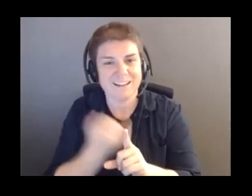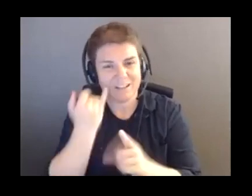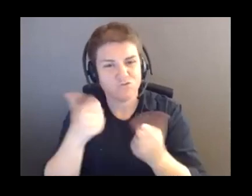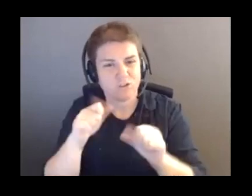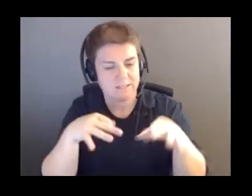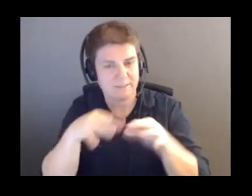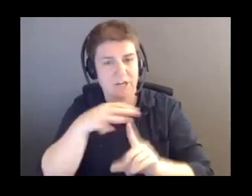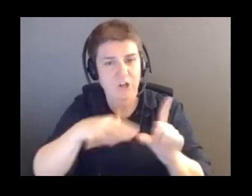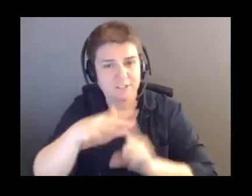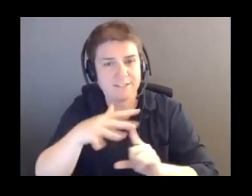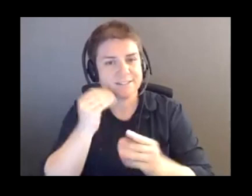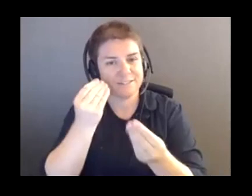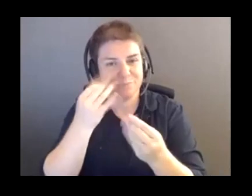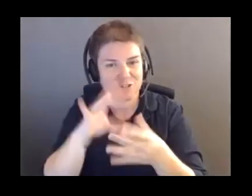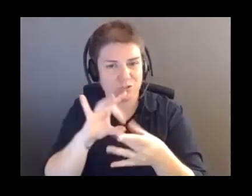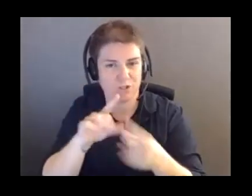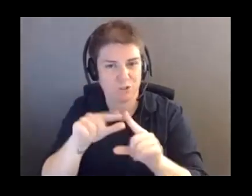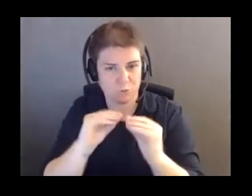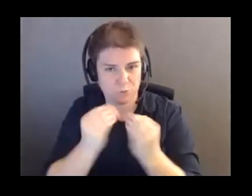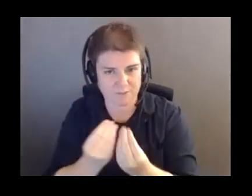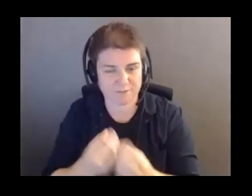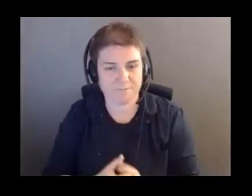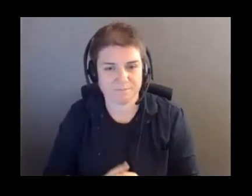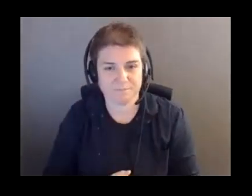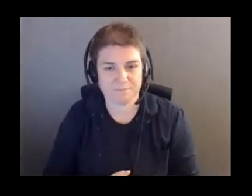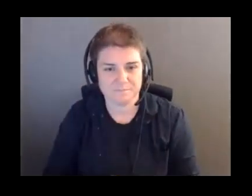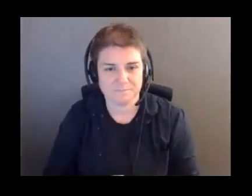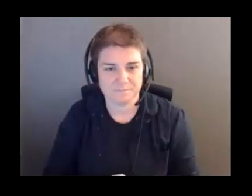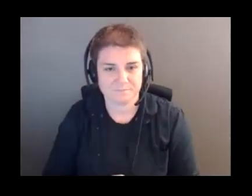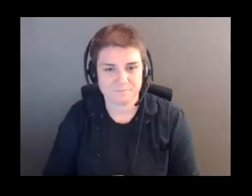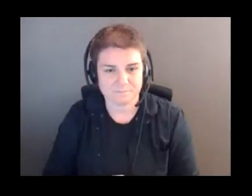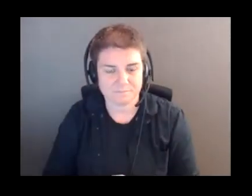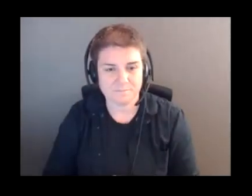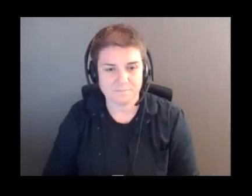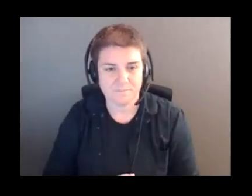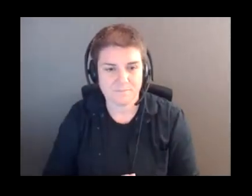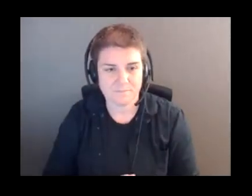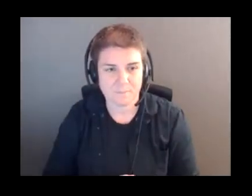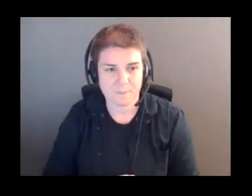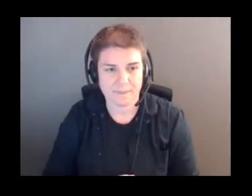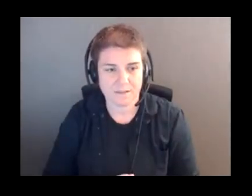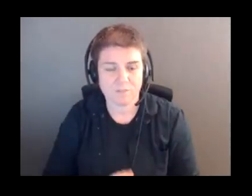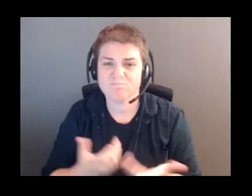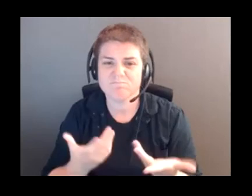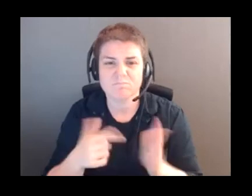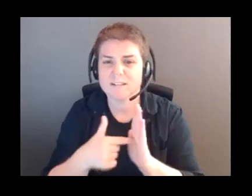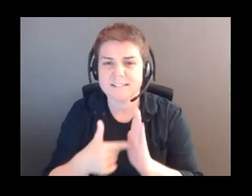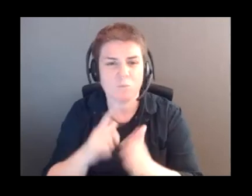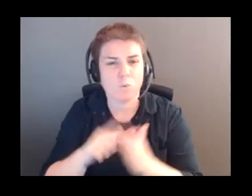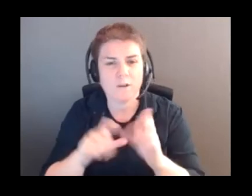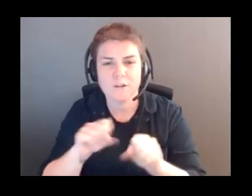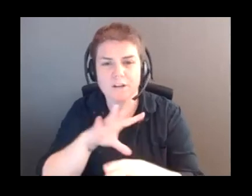about your organization. Things you might that you might include in the support material